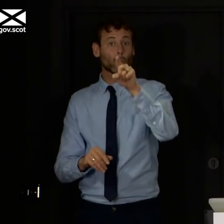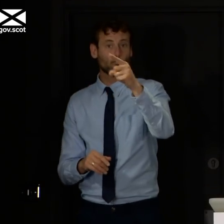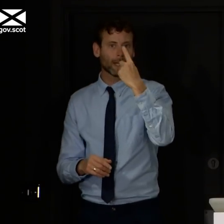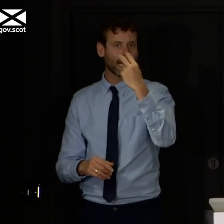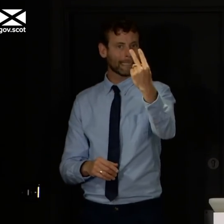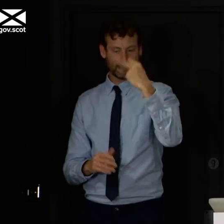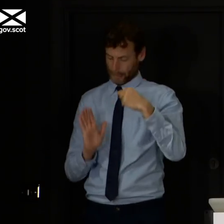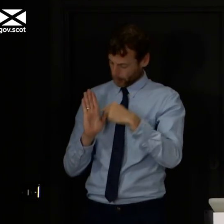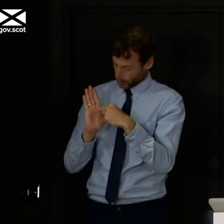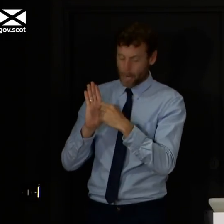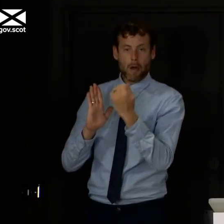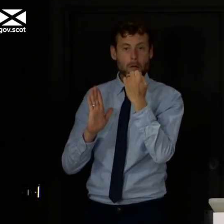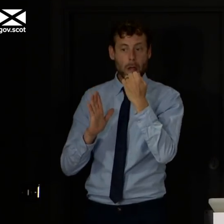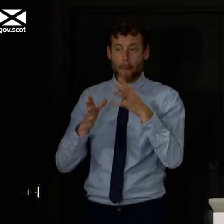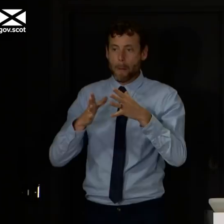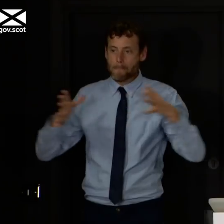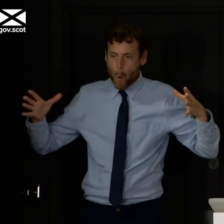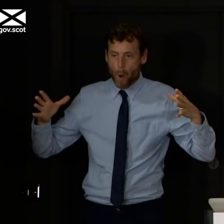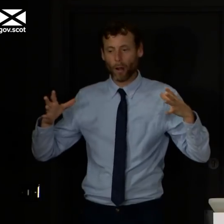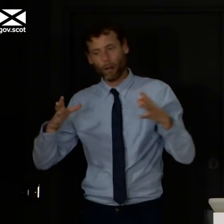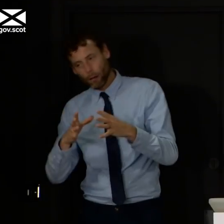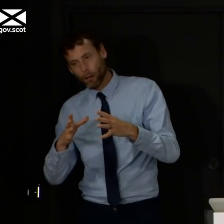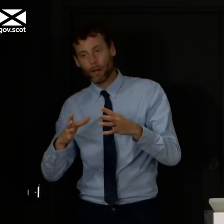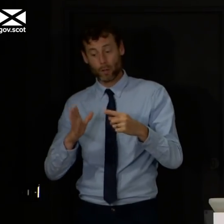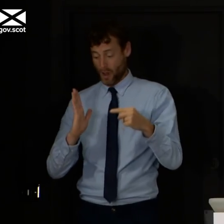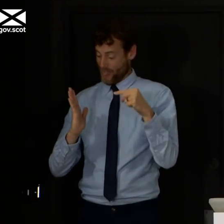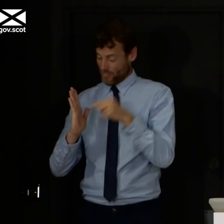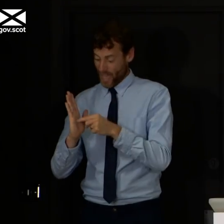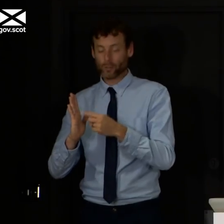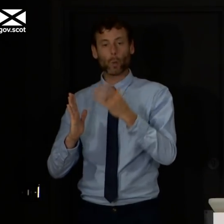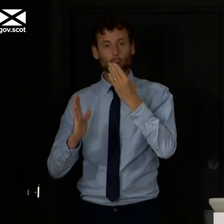is what will be used for by myself and the Health Secretary to scrutinise the progress